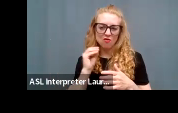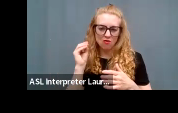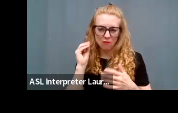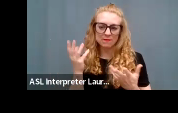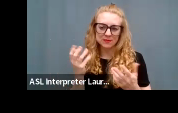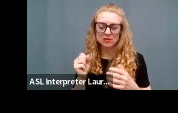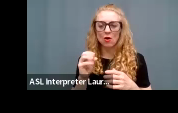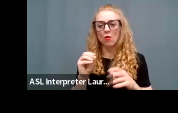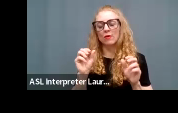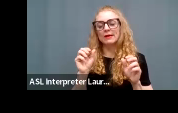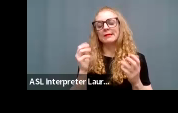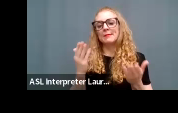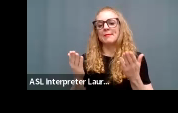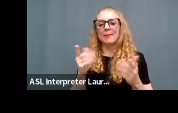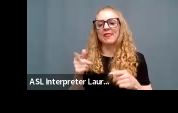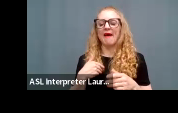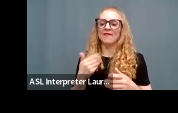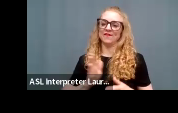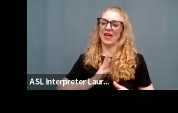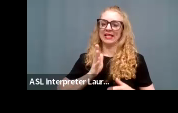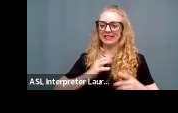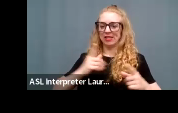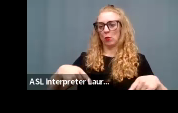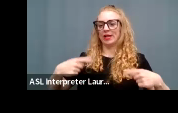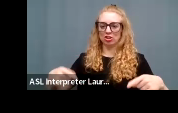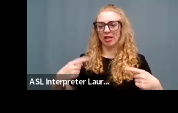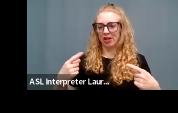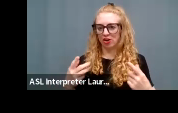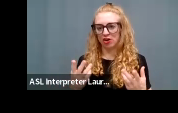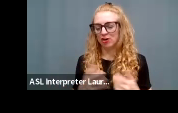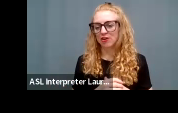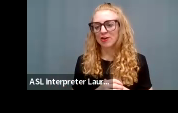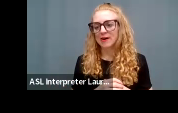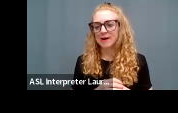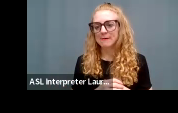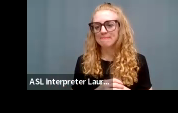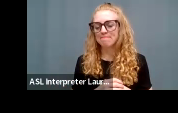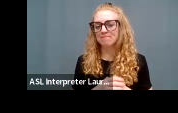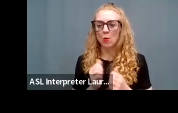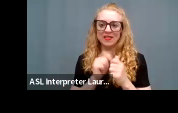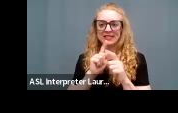you know a very fancy wheelchair that is has a lot of advanced features in it we might need to